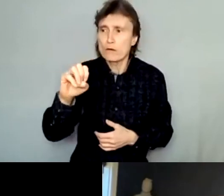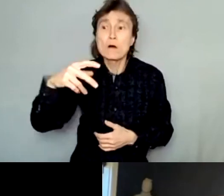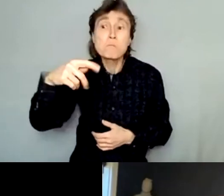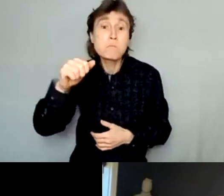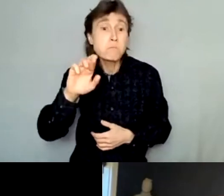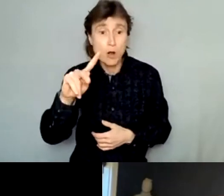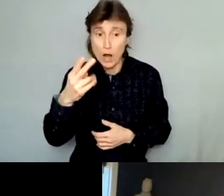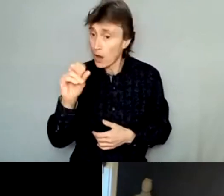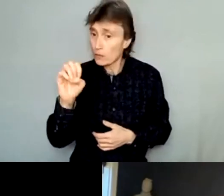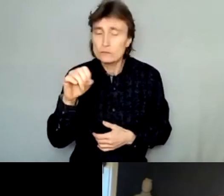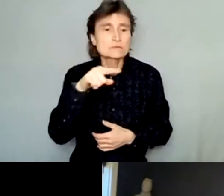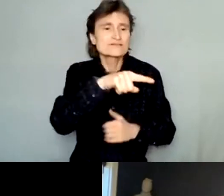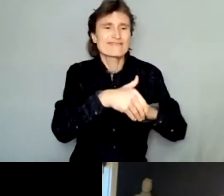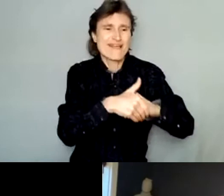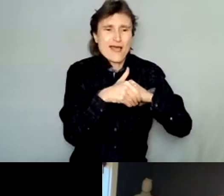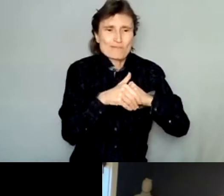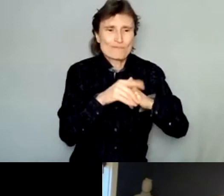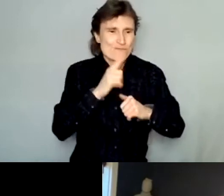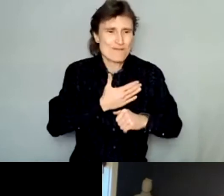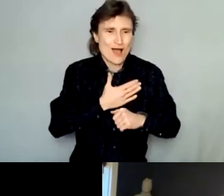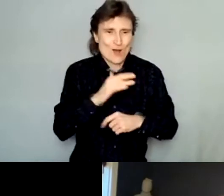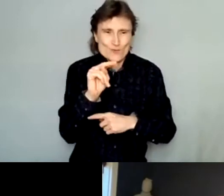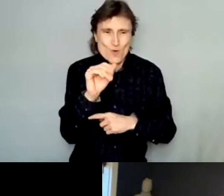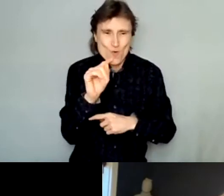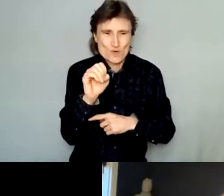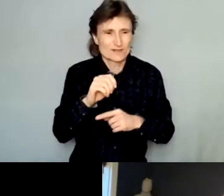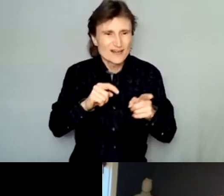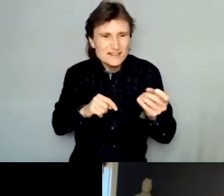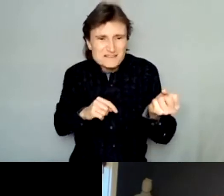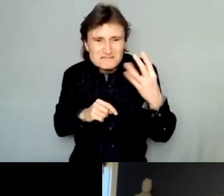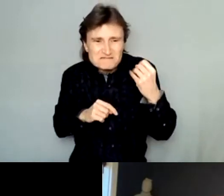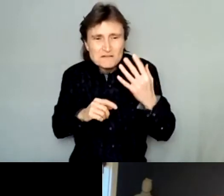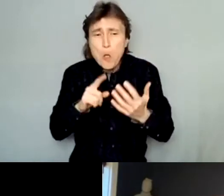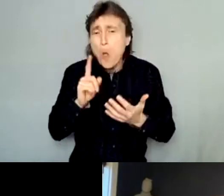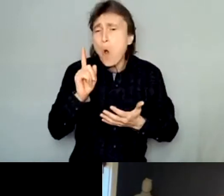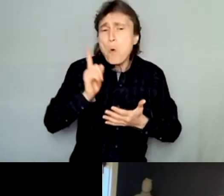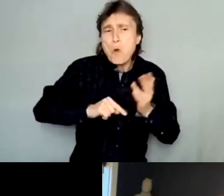me with my notes for these days, and she was like what learnings or insights do you want to share?